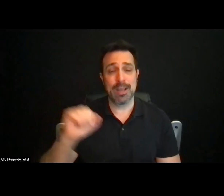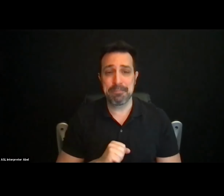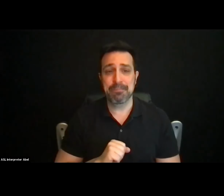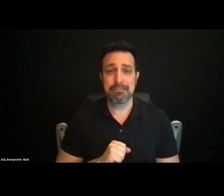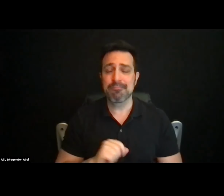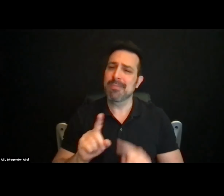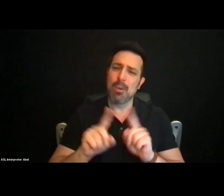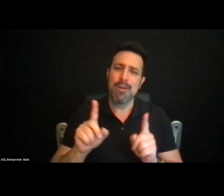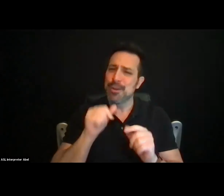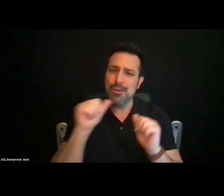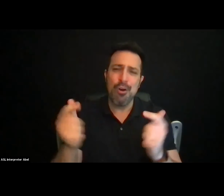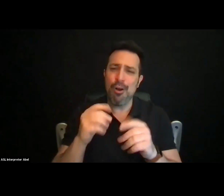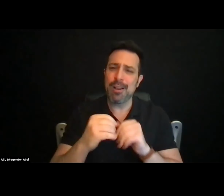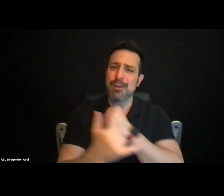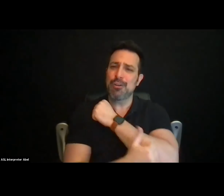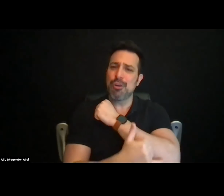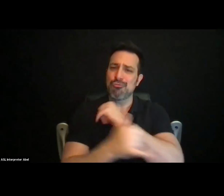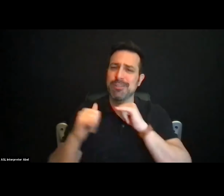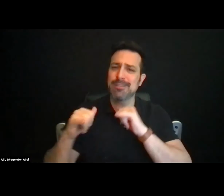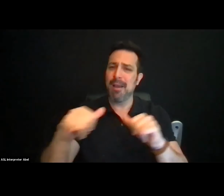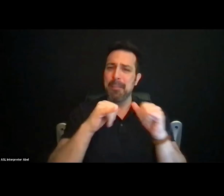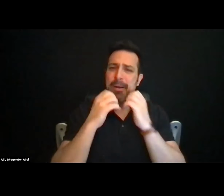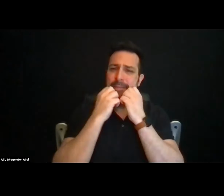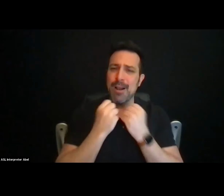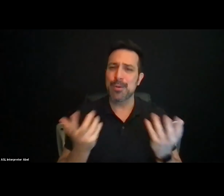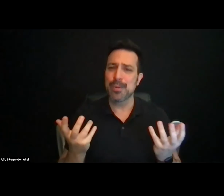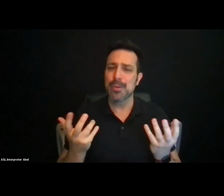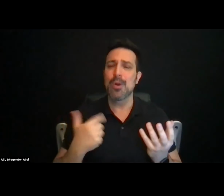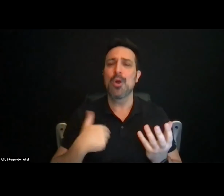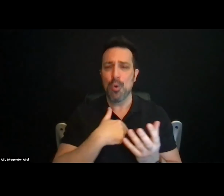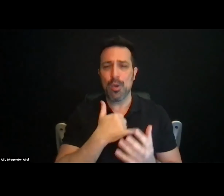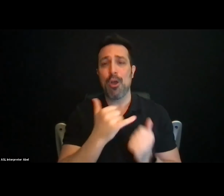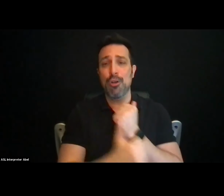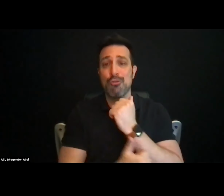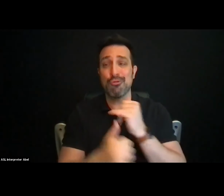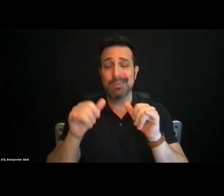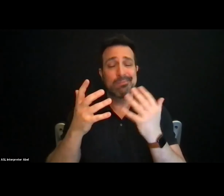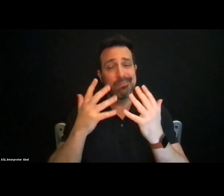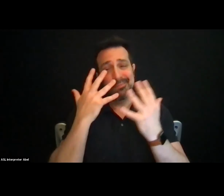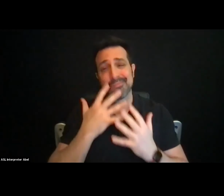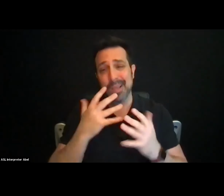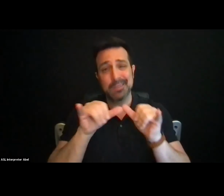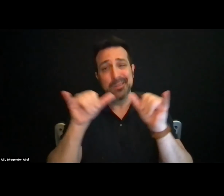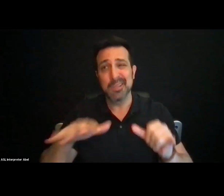of town we live. These are my core values and that of the ACLU of